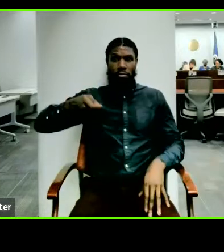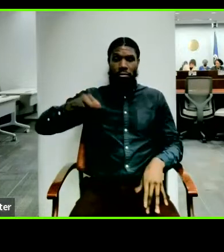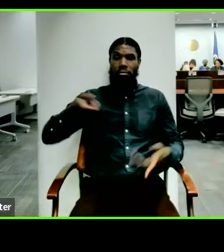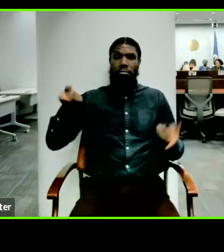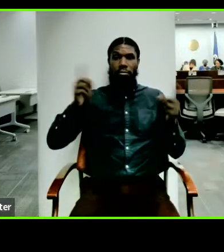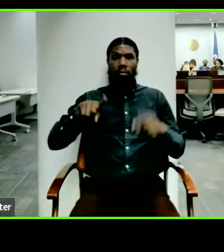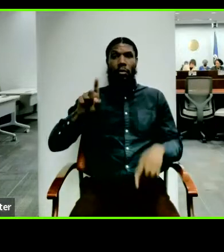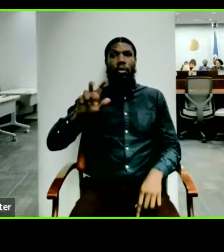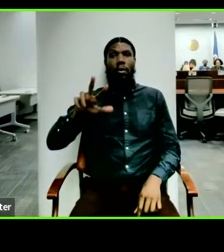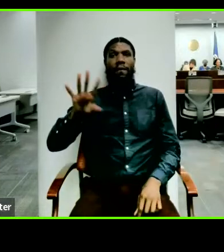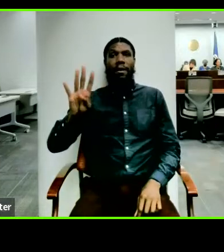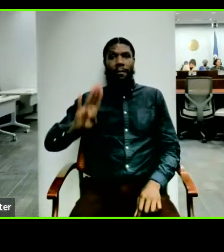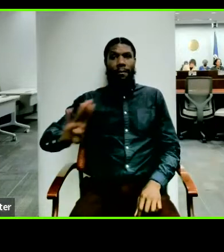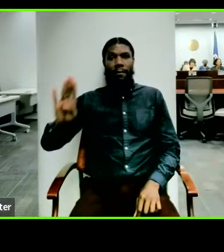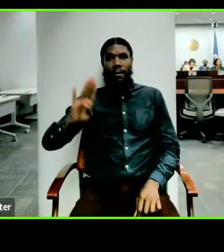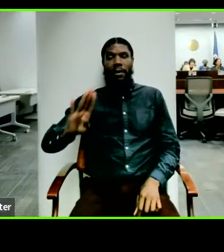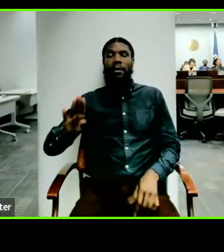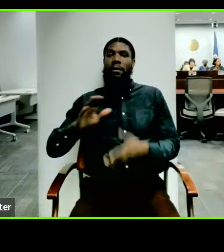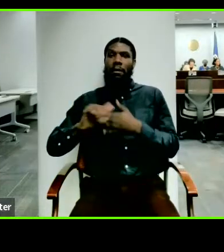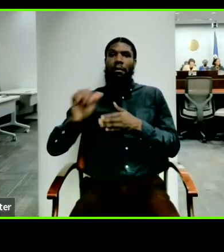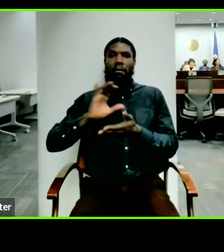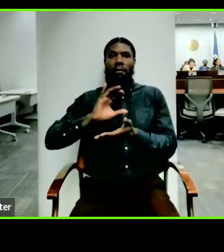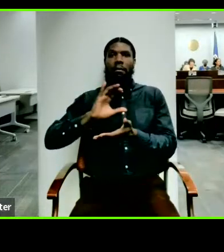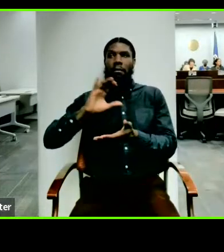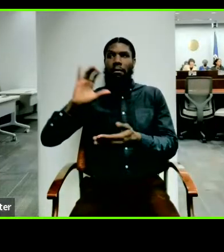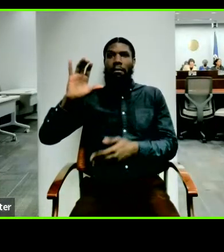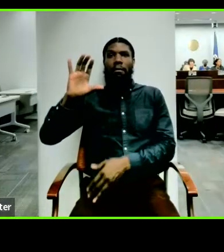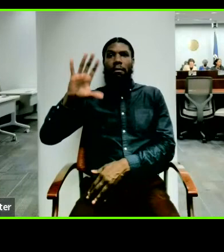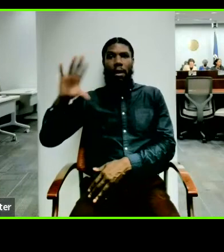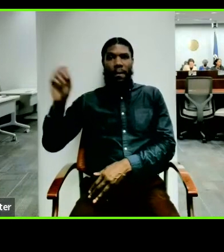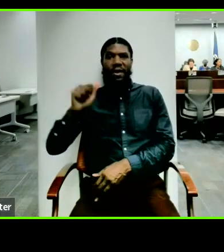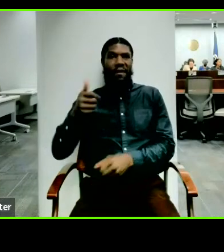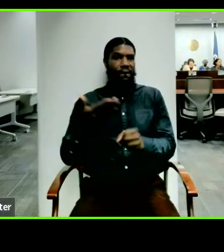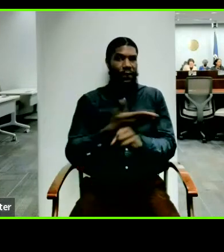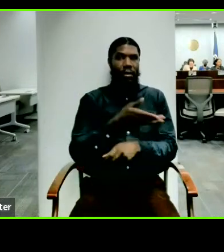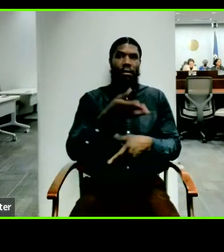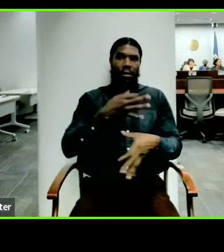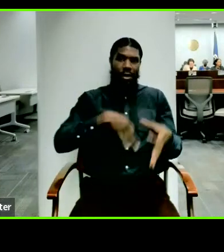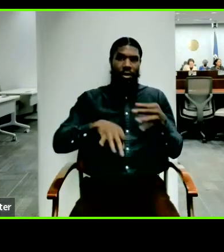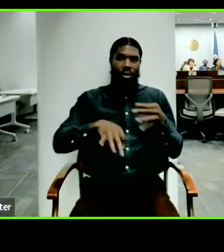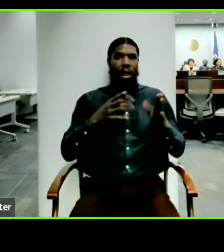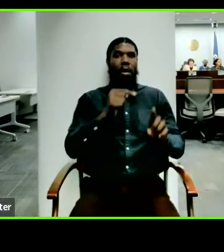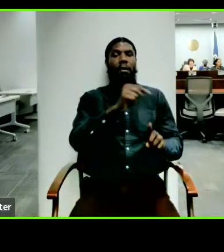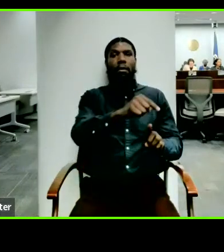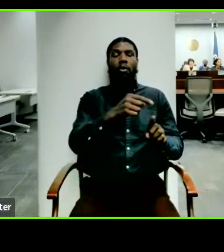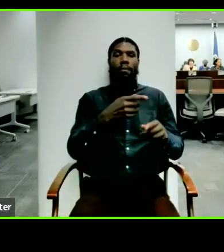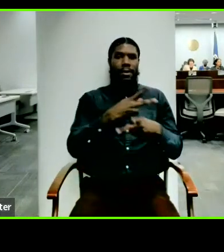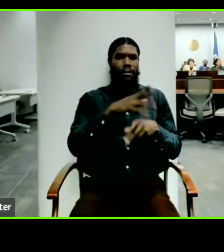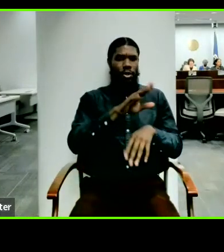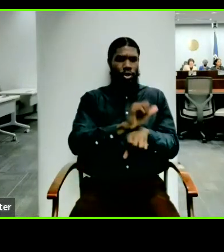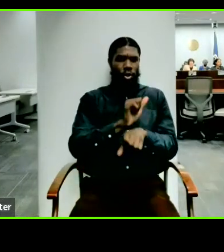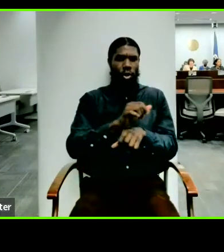company could fire rather than find a way to let him keep his job while severing his Sabbath.